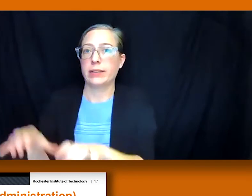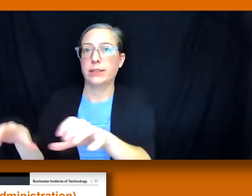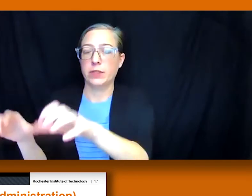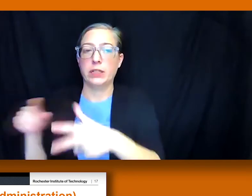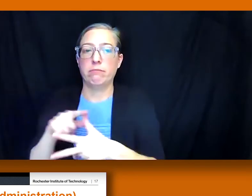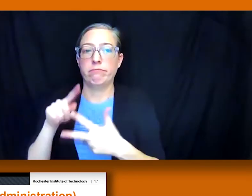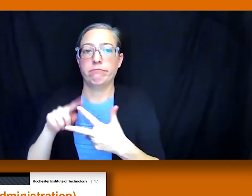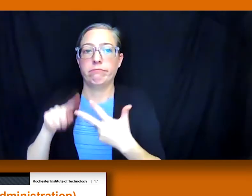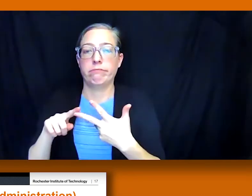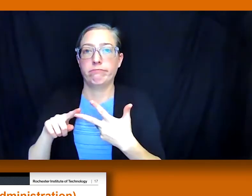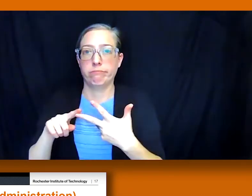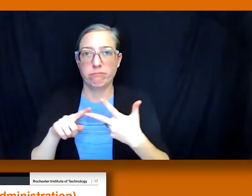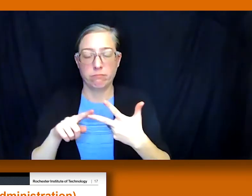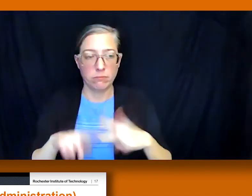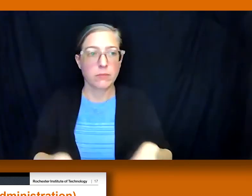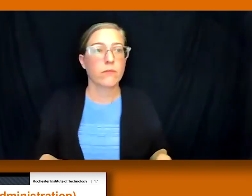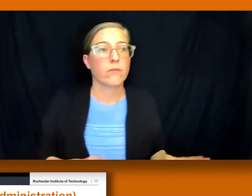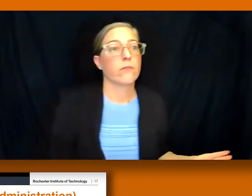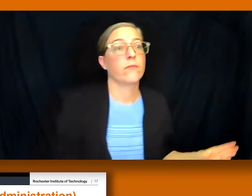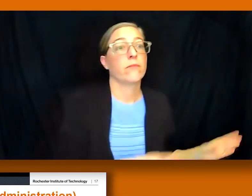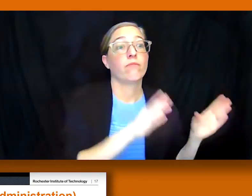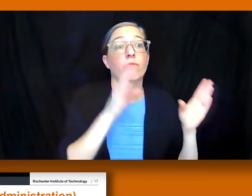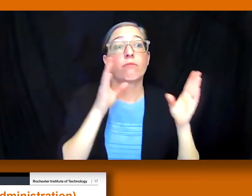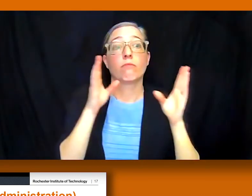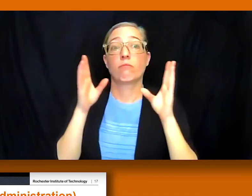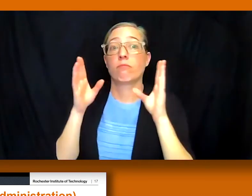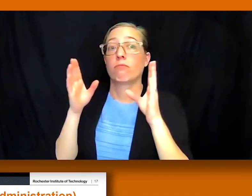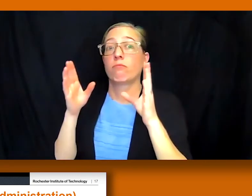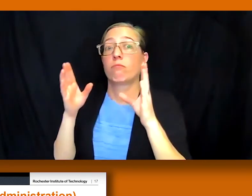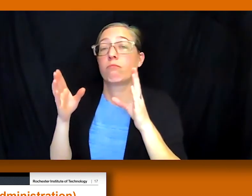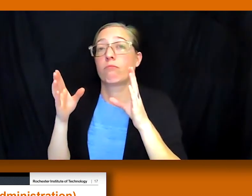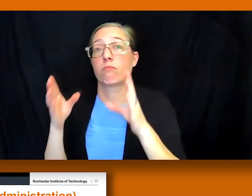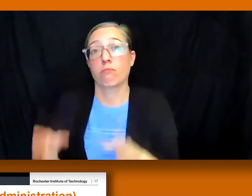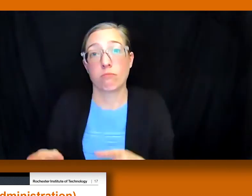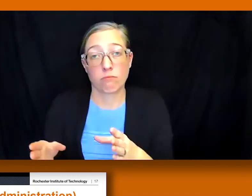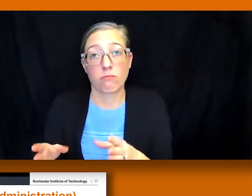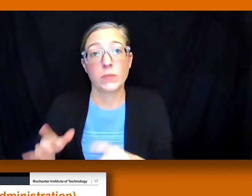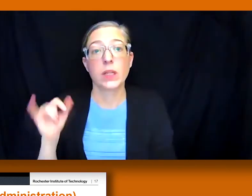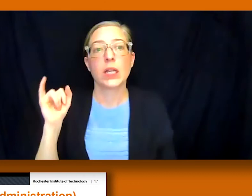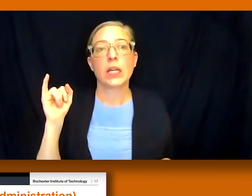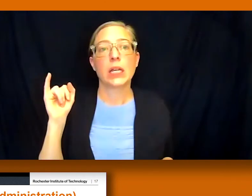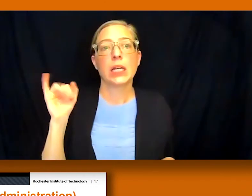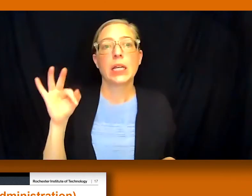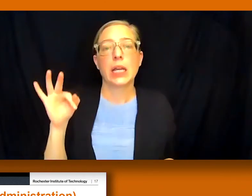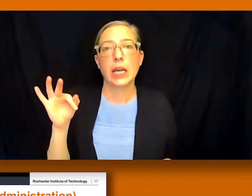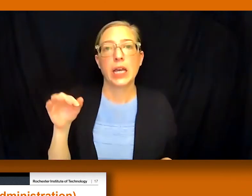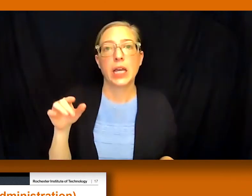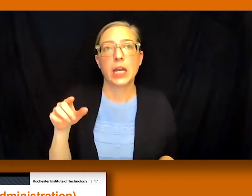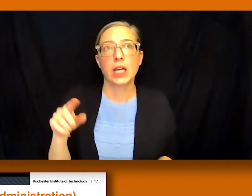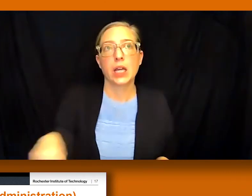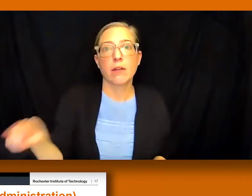And then, if you want a breakdown of what might, uh, be included in each one of those,